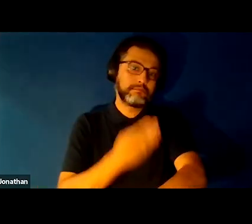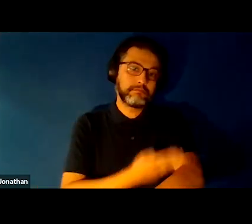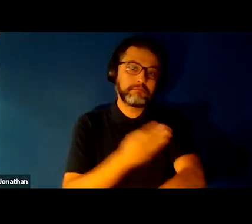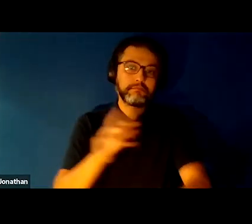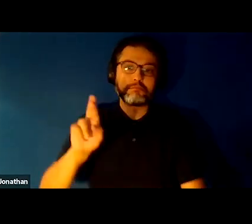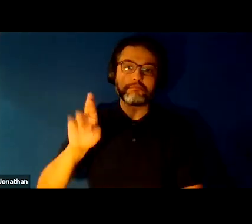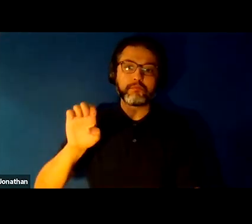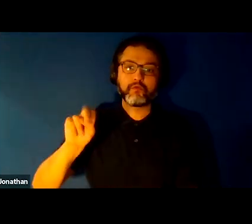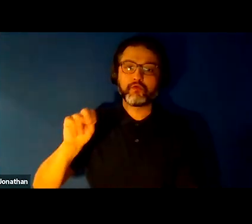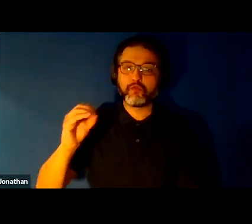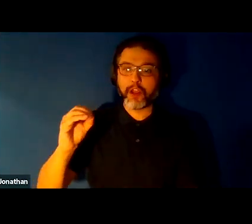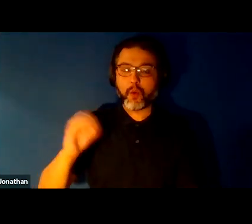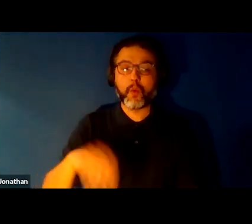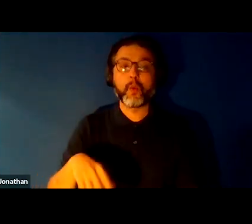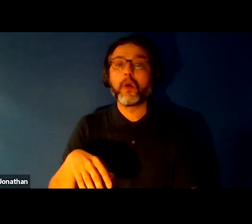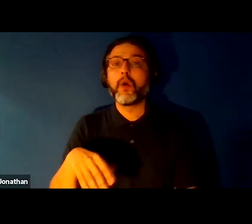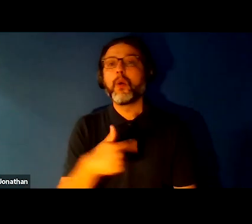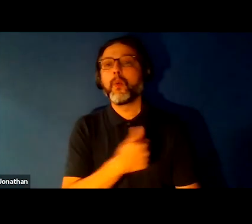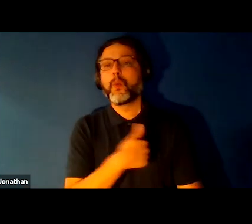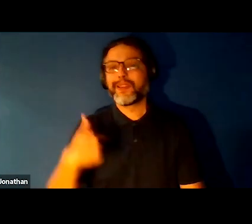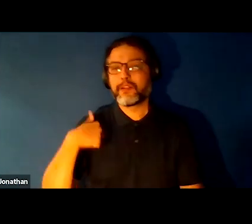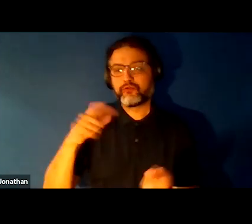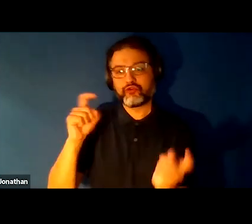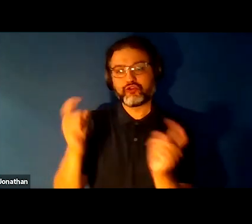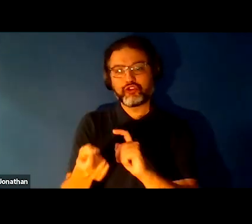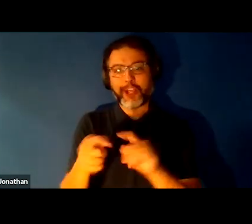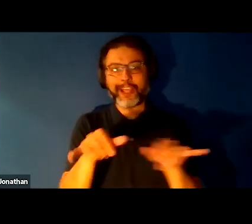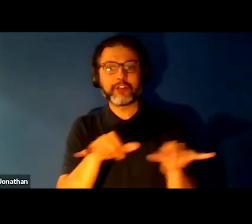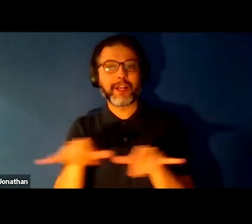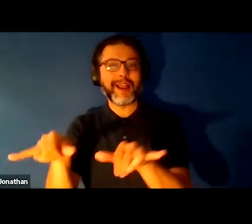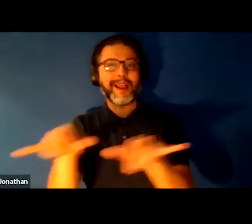And so, these residence halls, we were changing the common areas, to make them more deaf-friendly